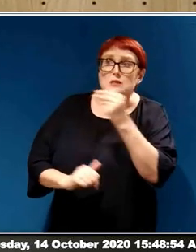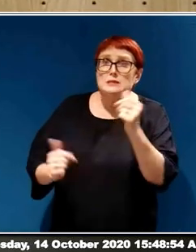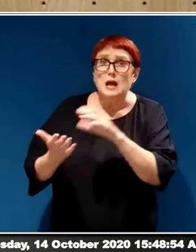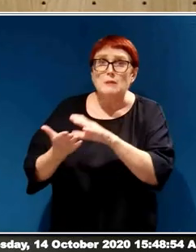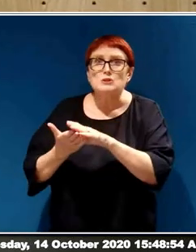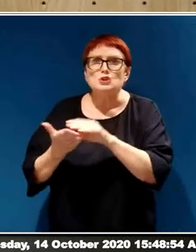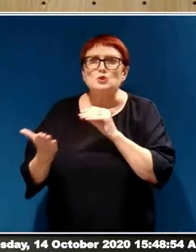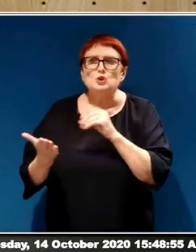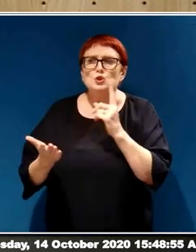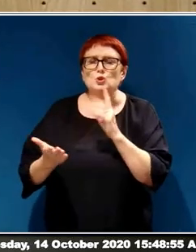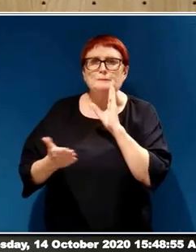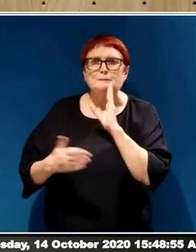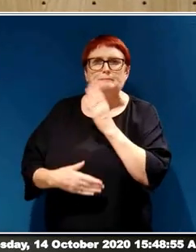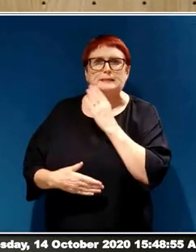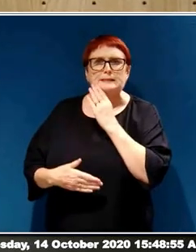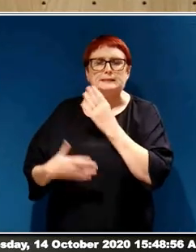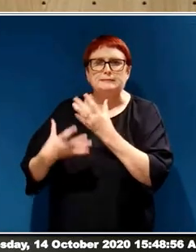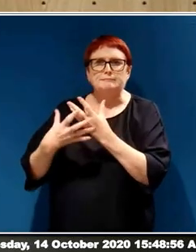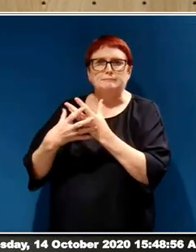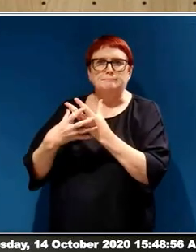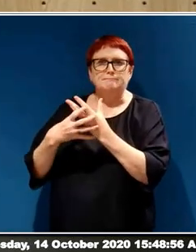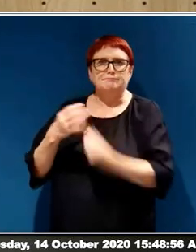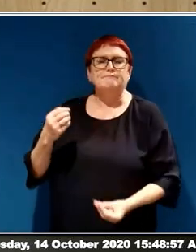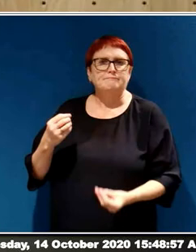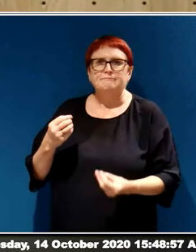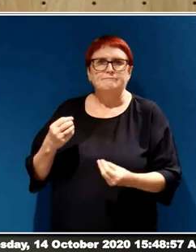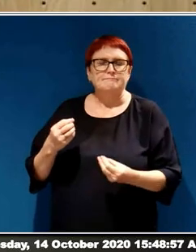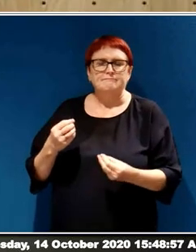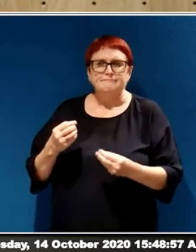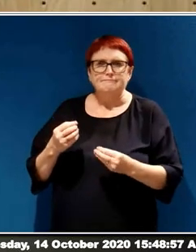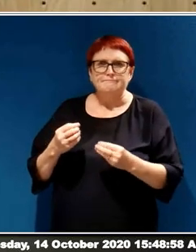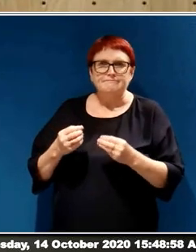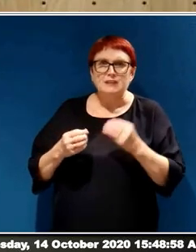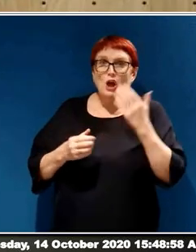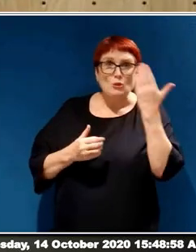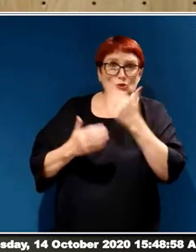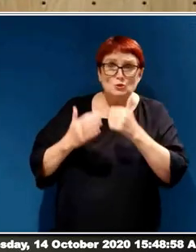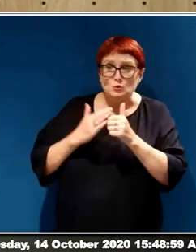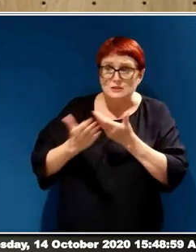relation to the adjustments provided to them, and I think it's a policy gap.